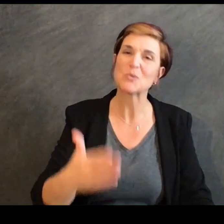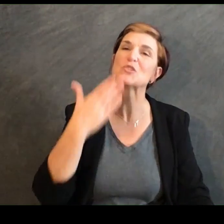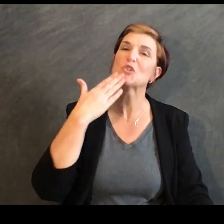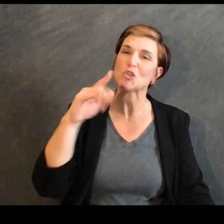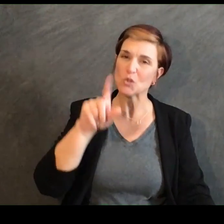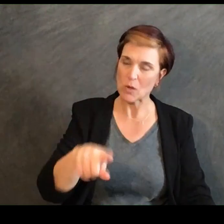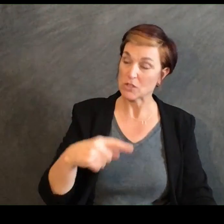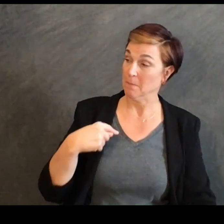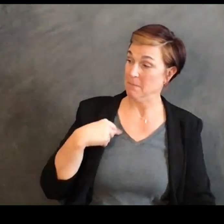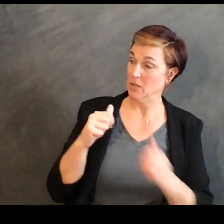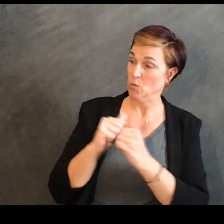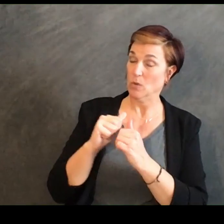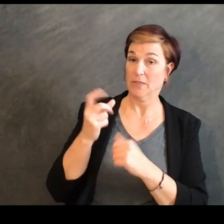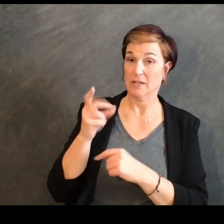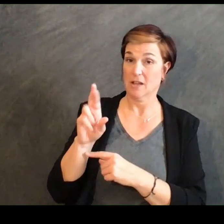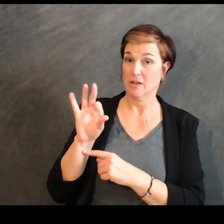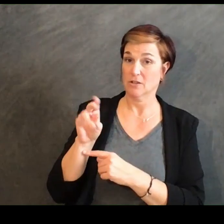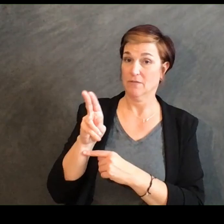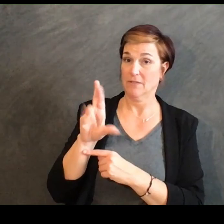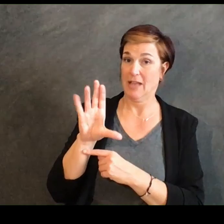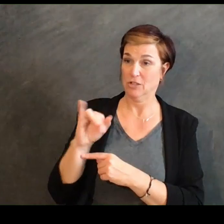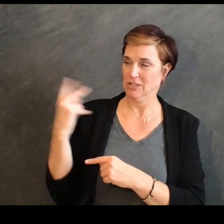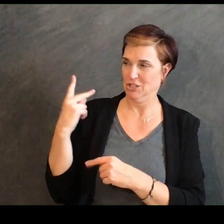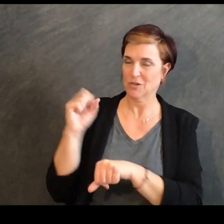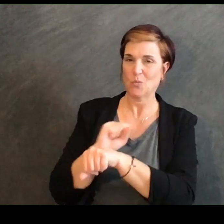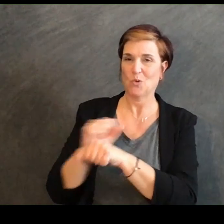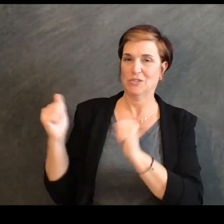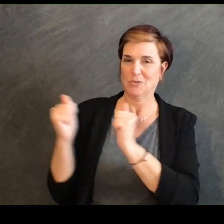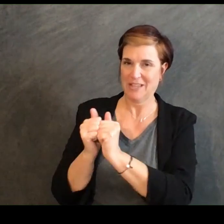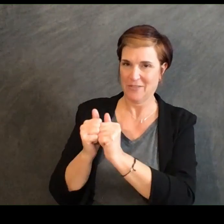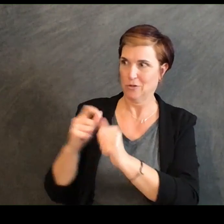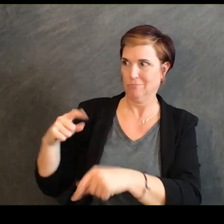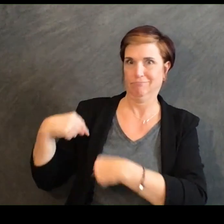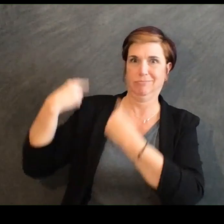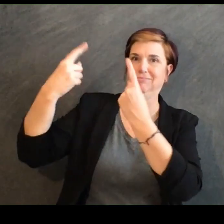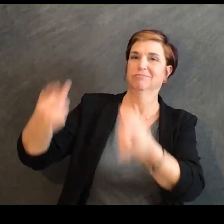to privileged to work with him every day so I think you can learn very and I